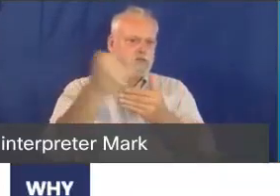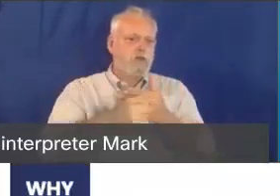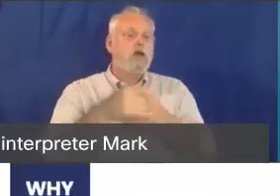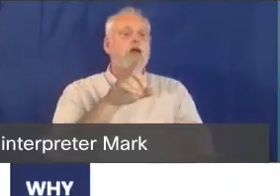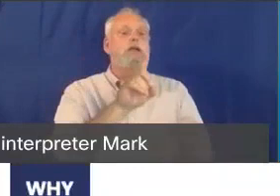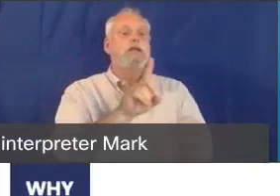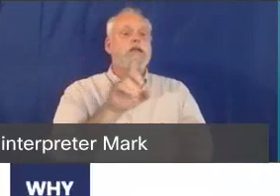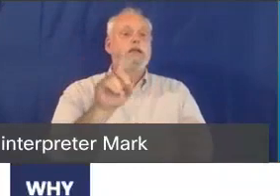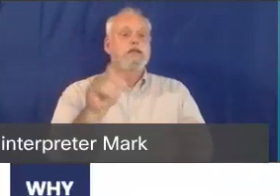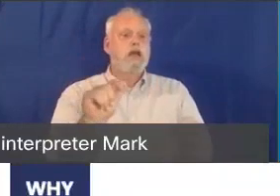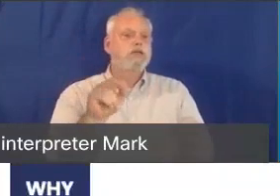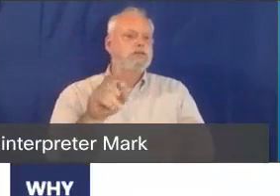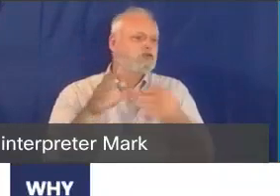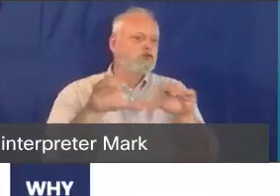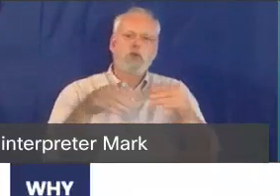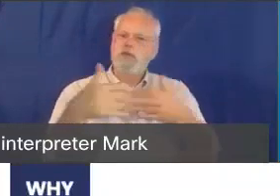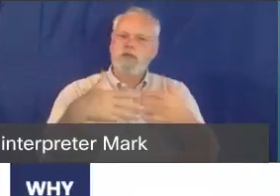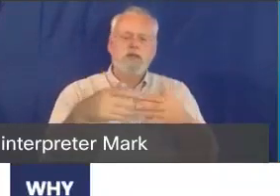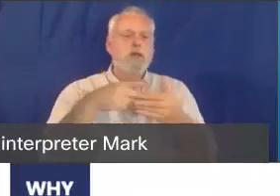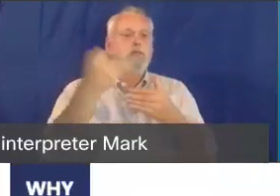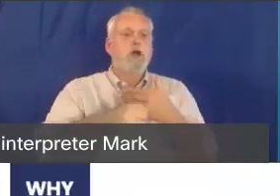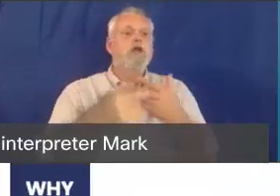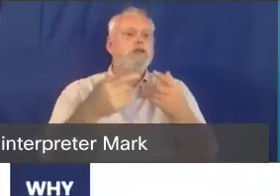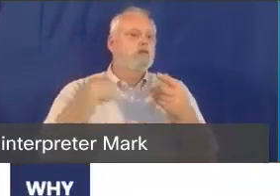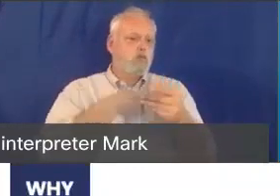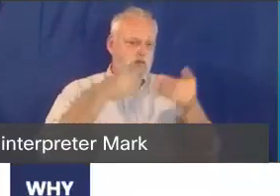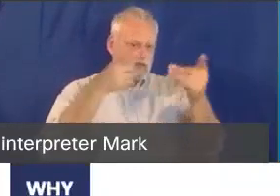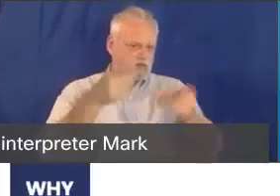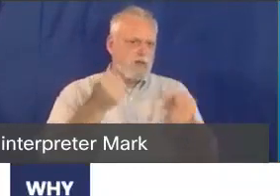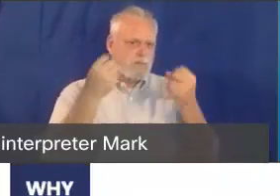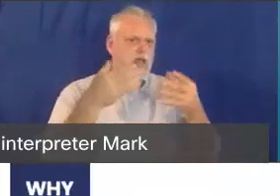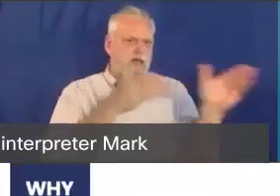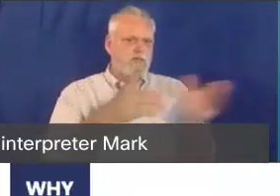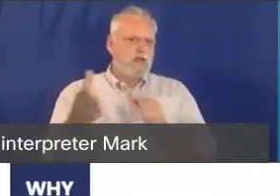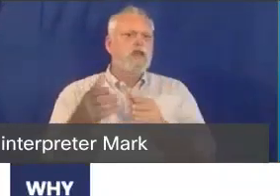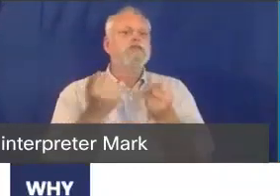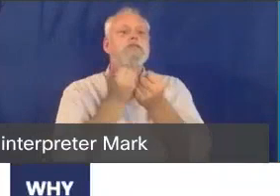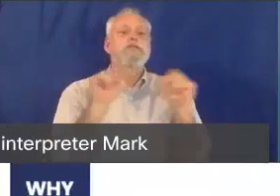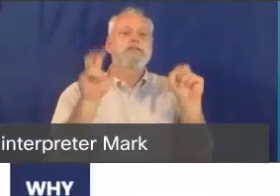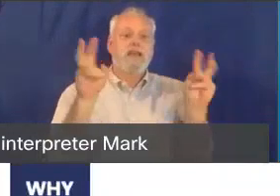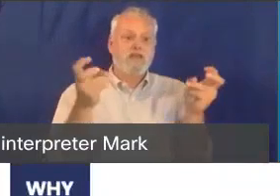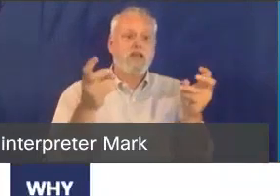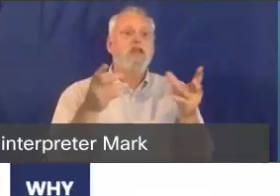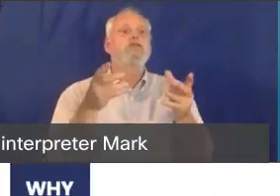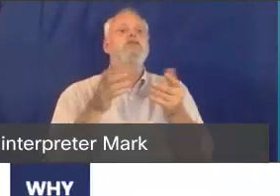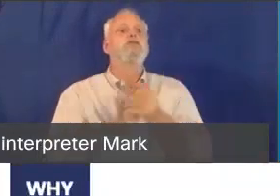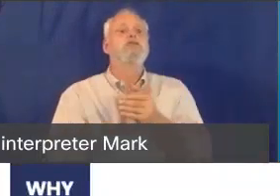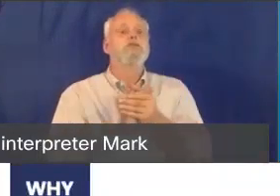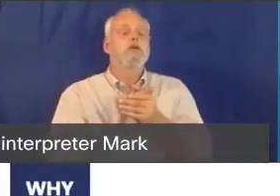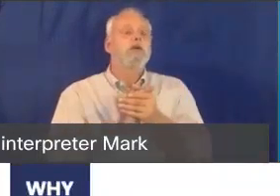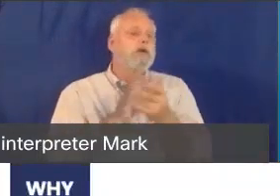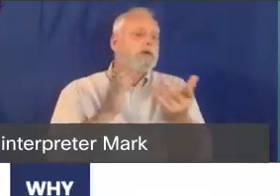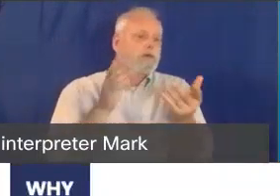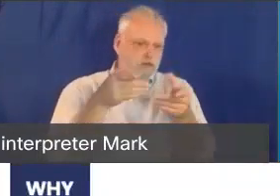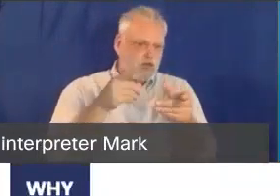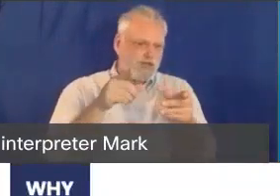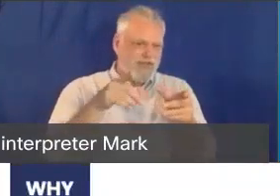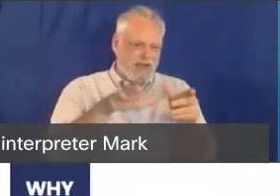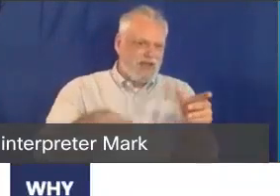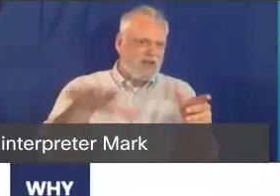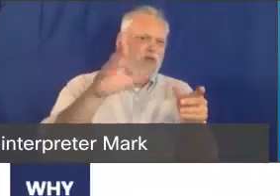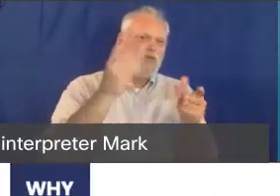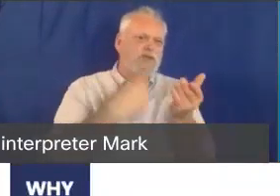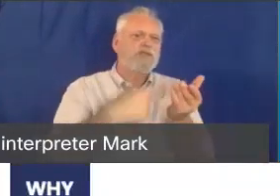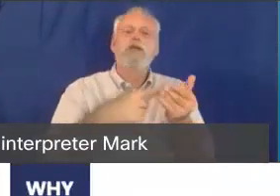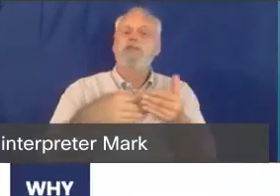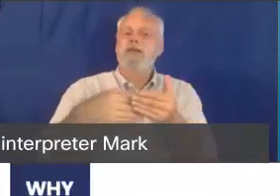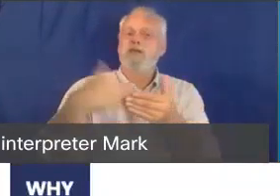Anyway. This is a project that is called that, as we described in many plans, there are safety issues along the corridor, which we'll talk about in a moment if you could go to the next slide and that would be or Emily. That would be great.